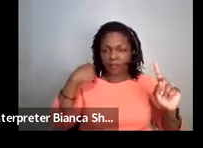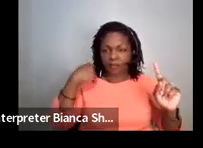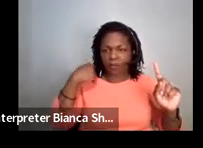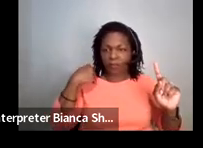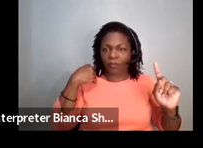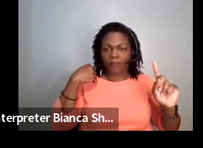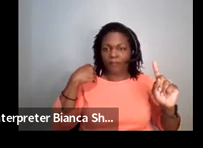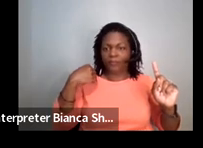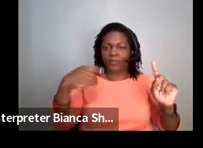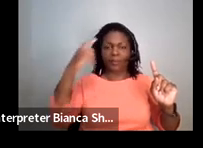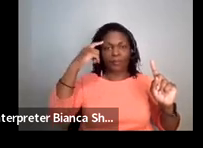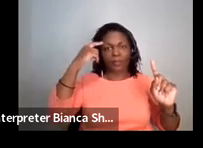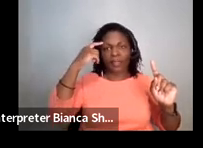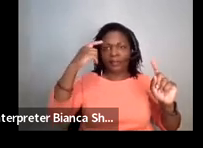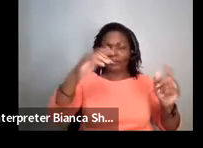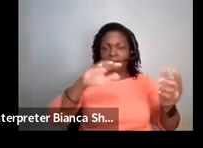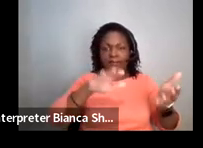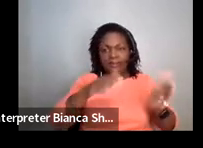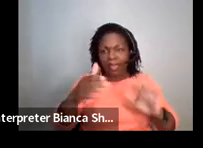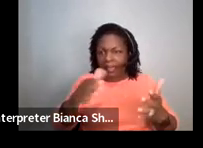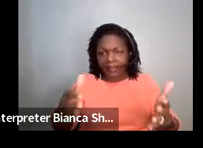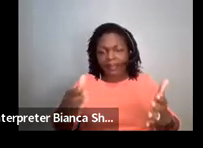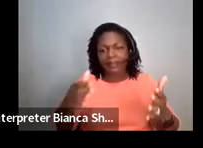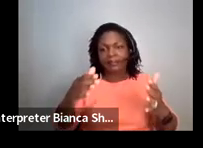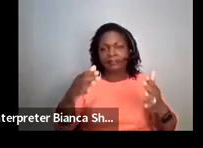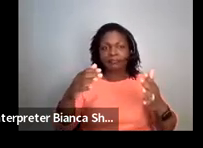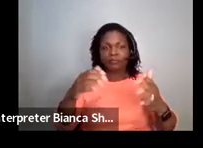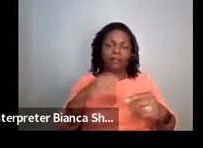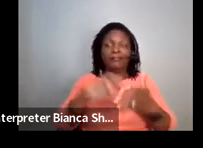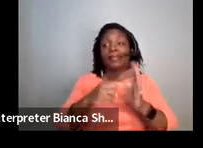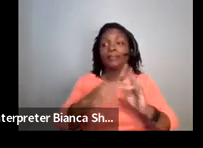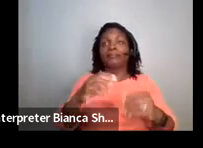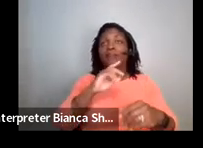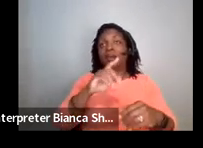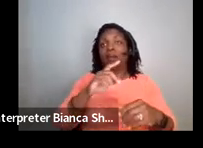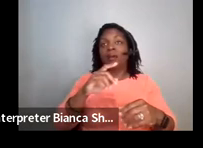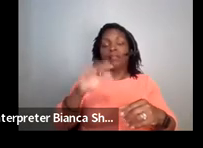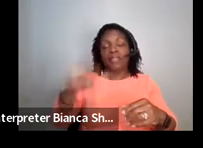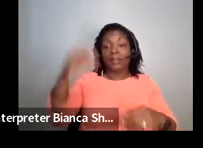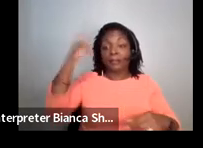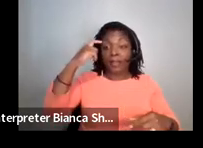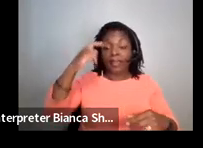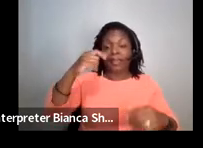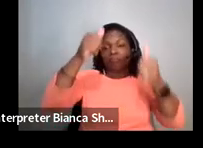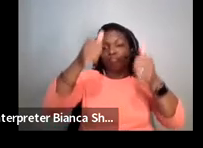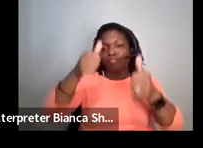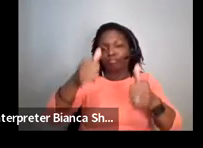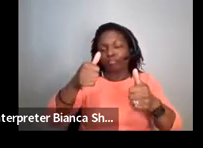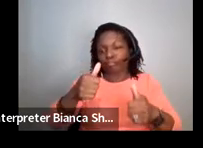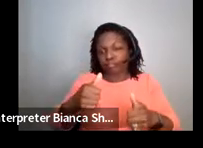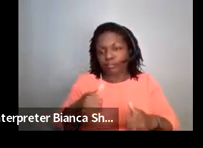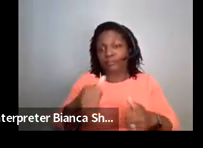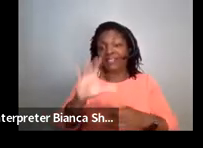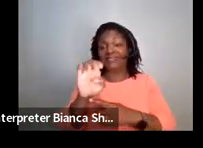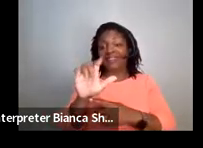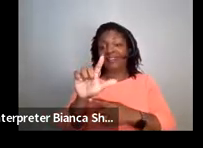The sales are shrinking and that brain literally get small very very, very tough.